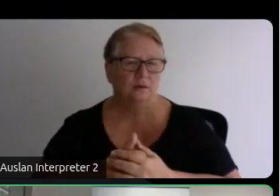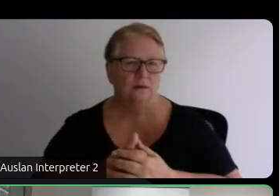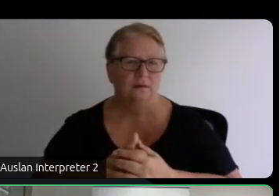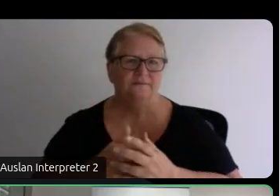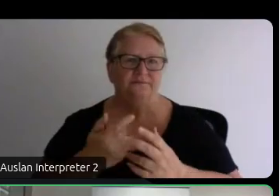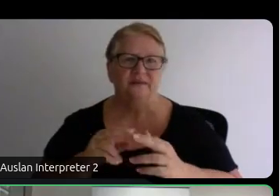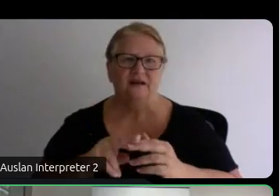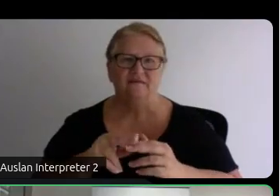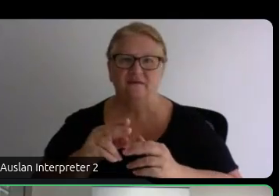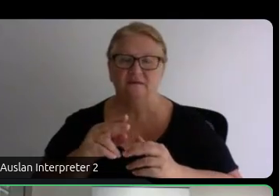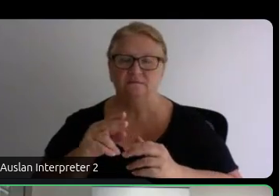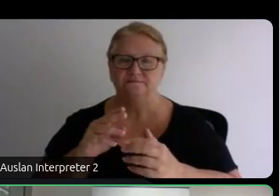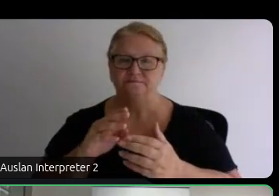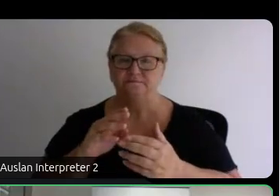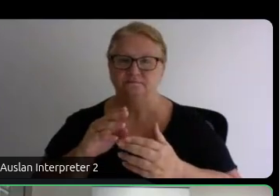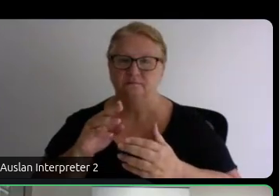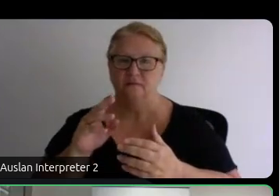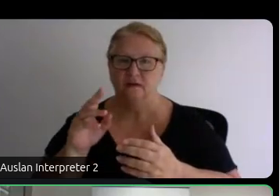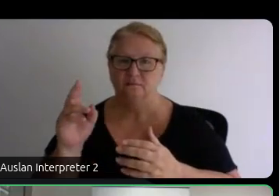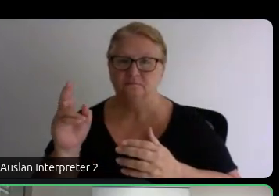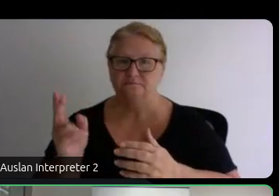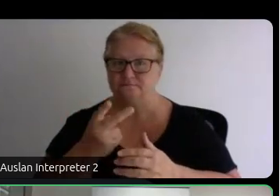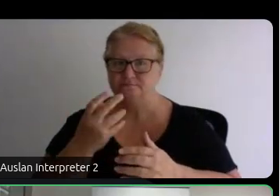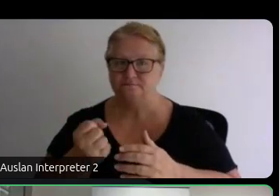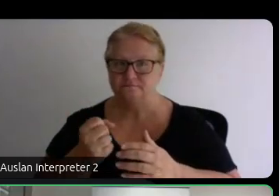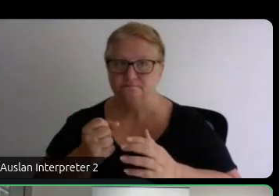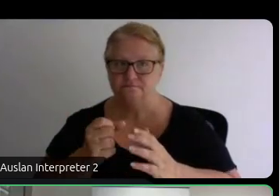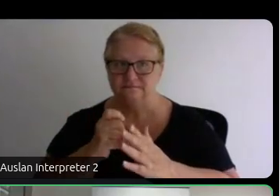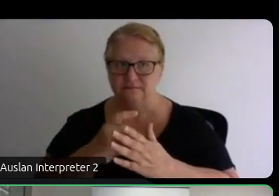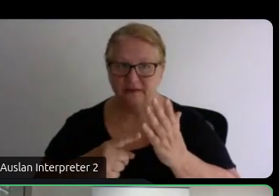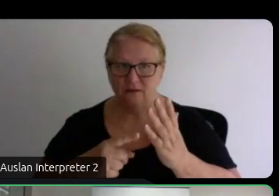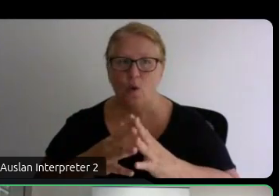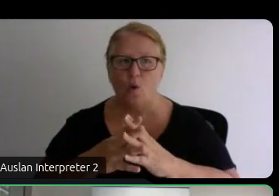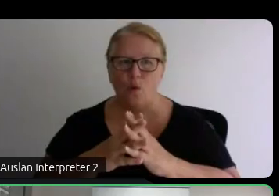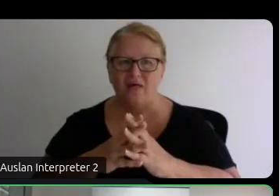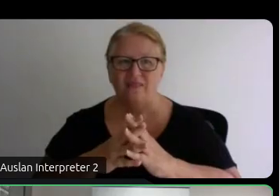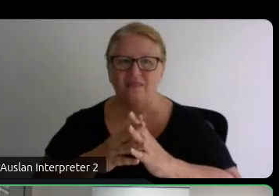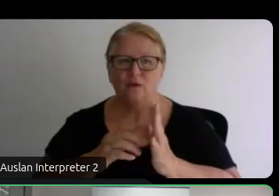disabilities both on on the scheme, I always say it's good to have a look at it holistically and